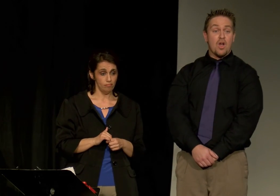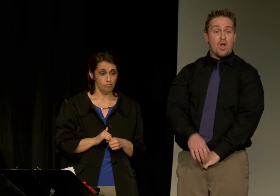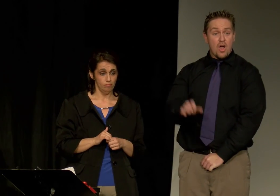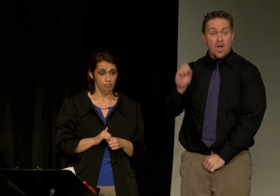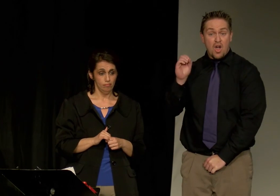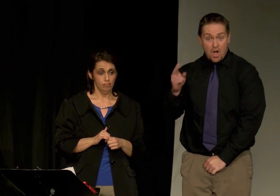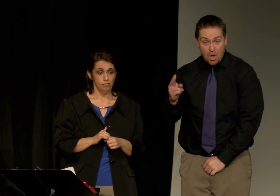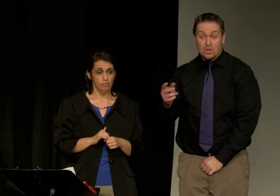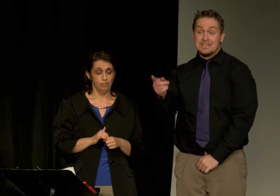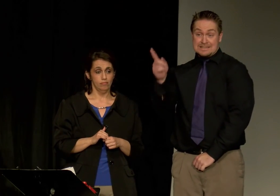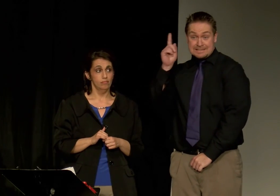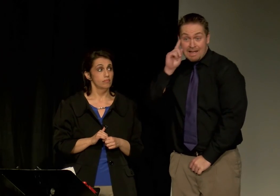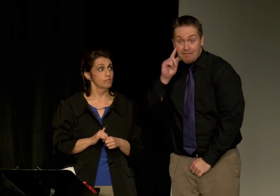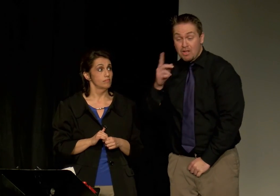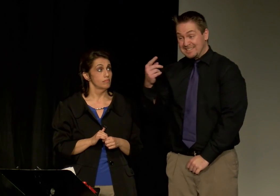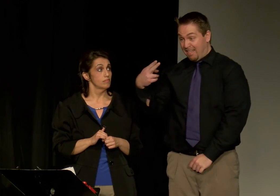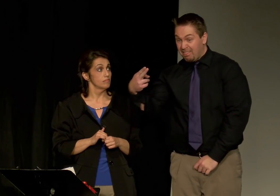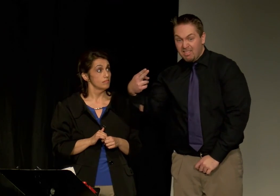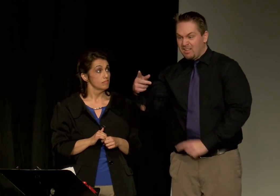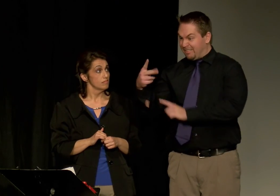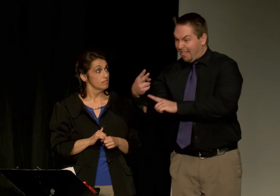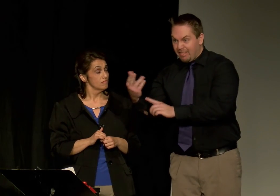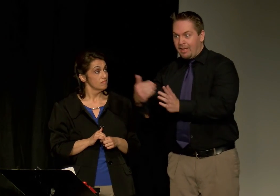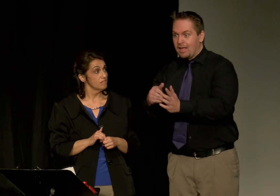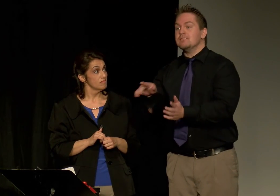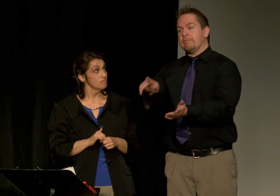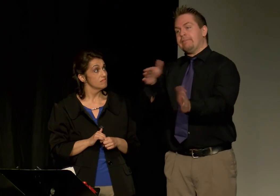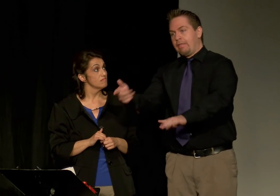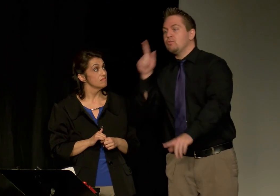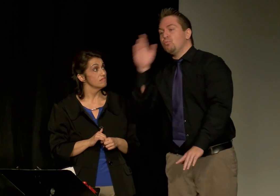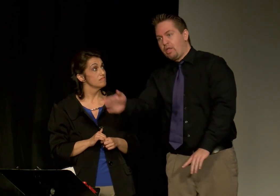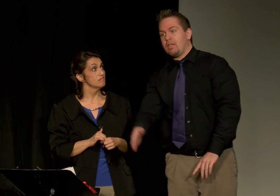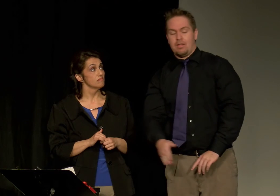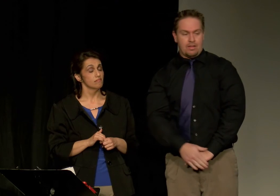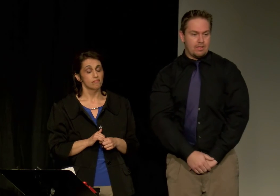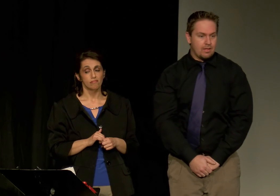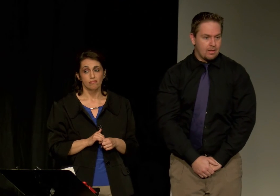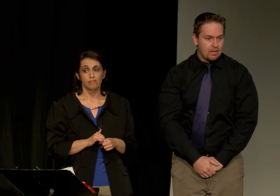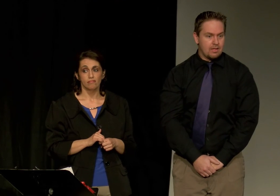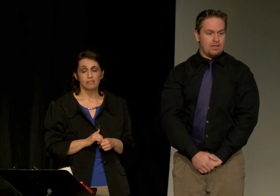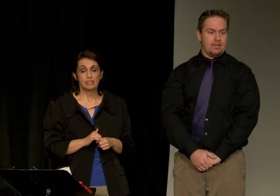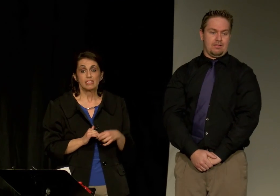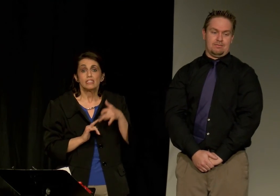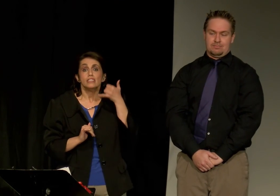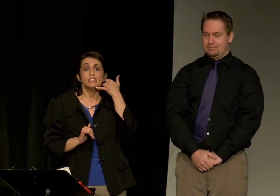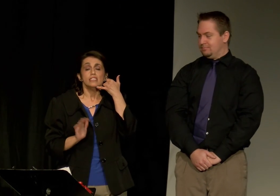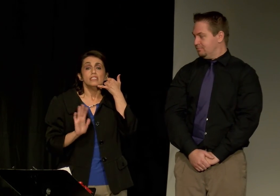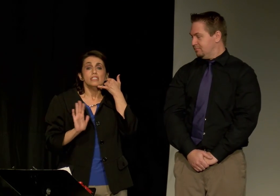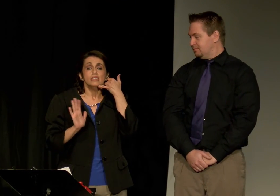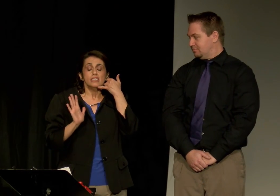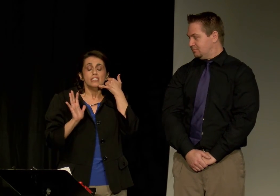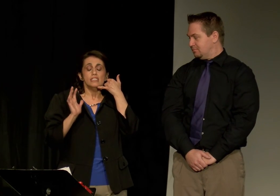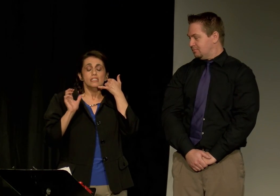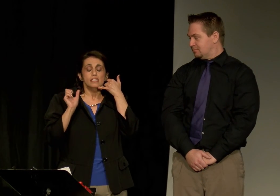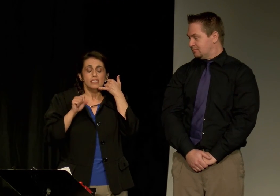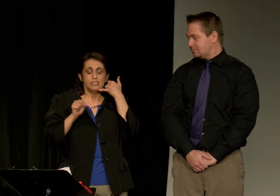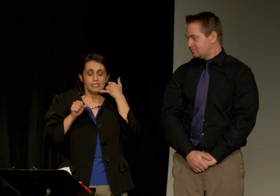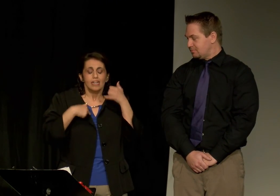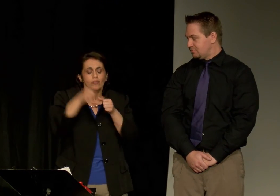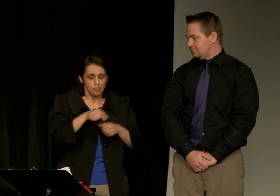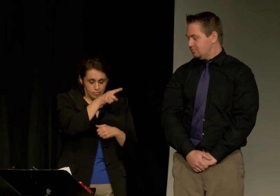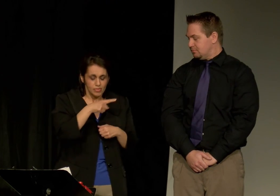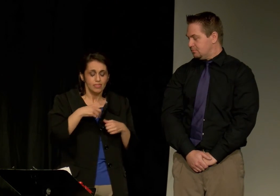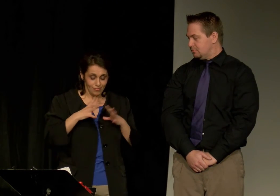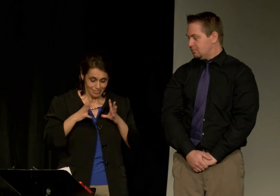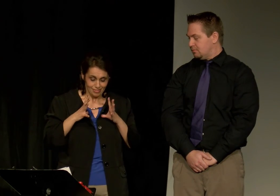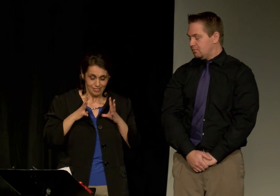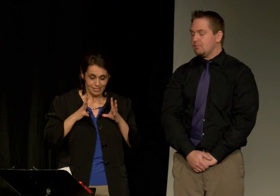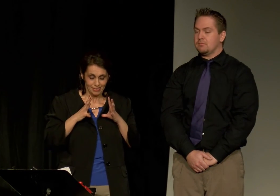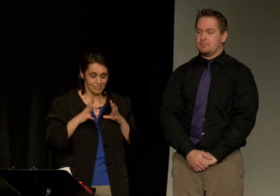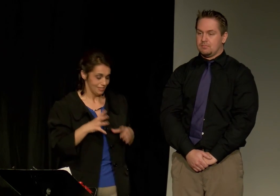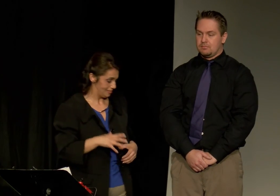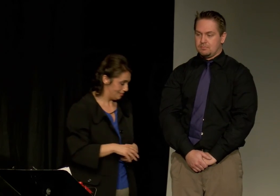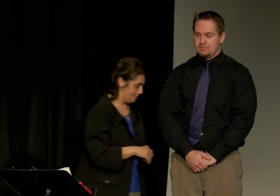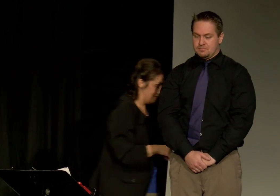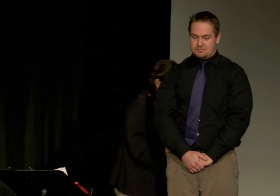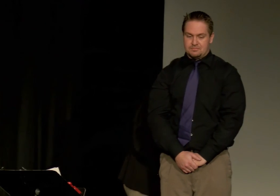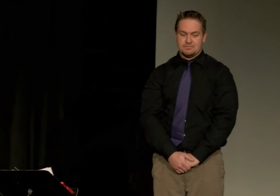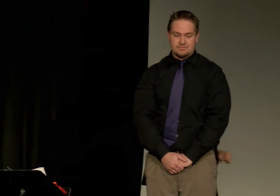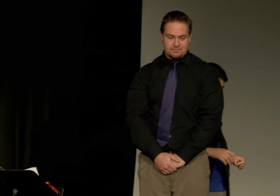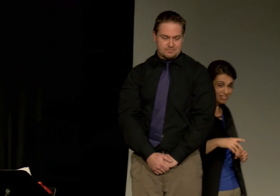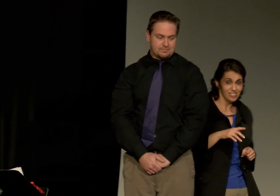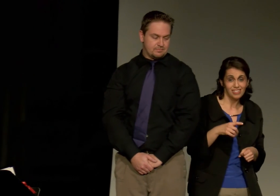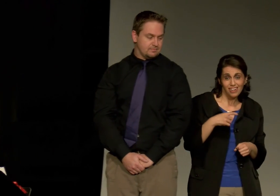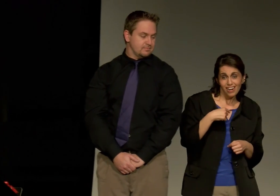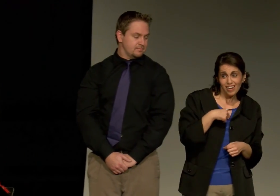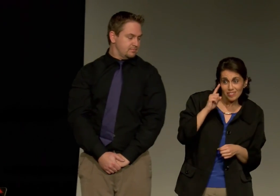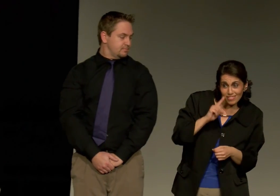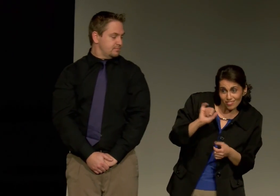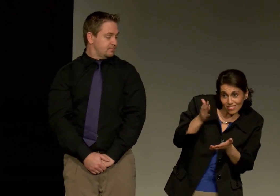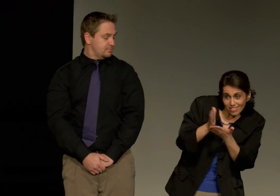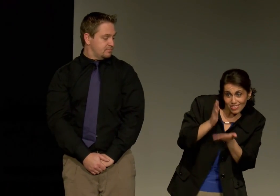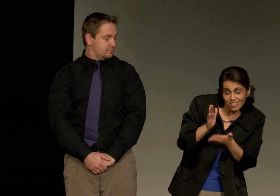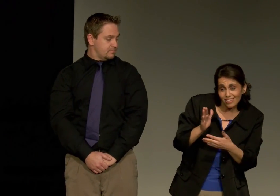Oh, okay, I remember, I remember you, it's fine.